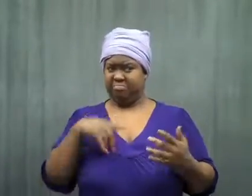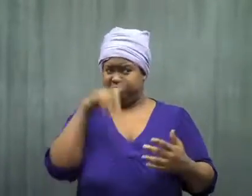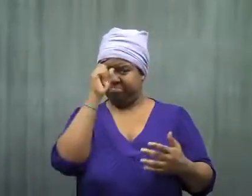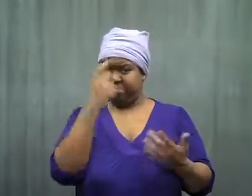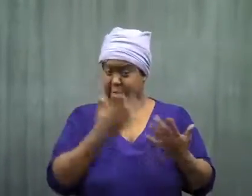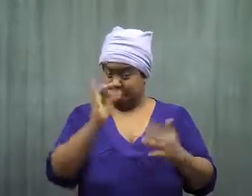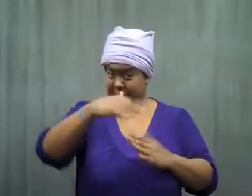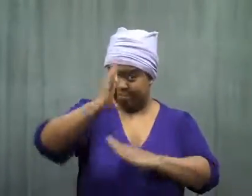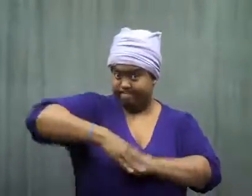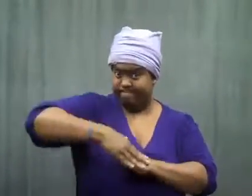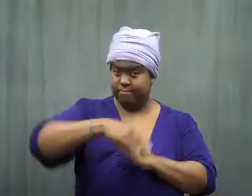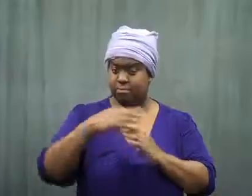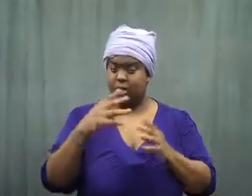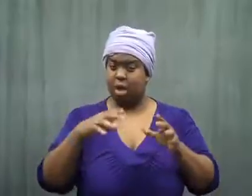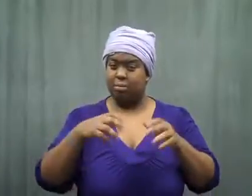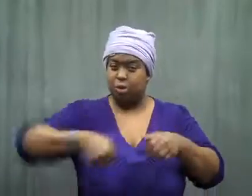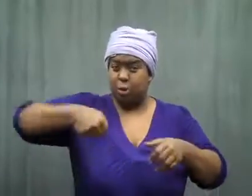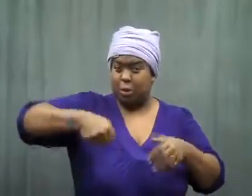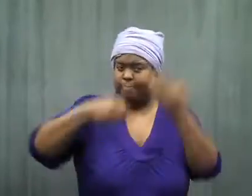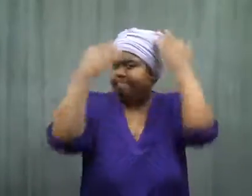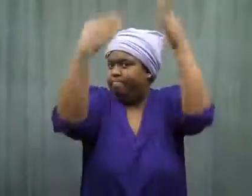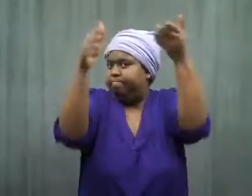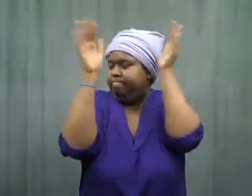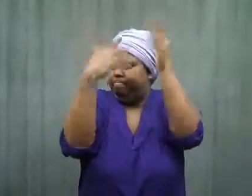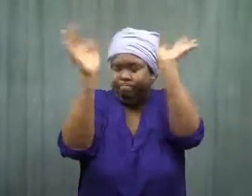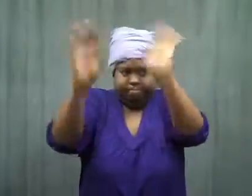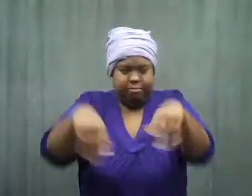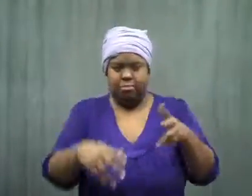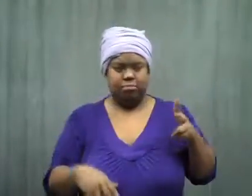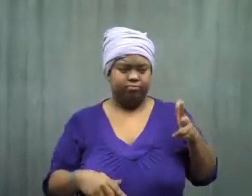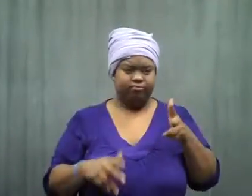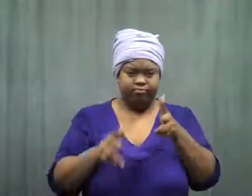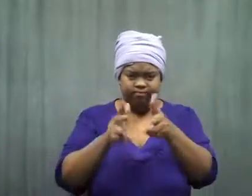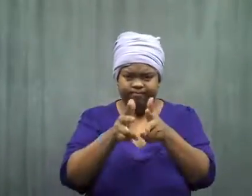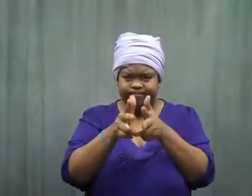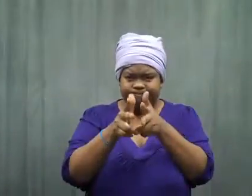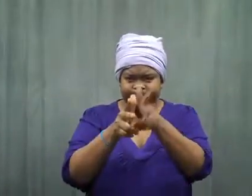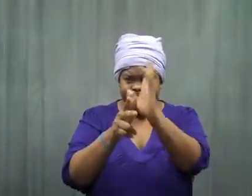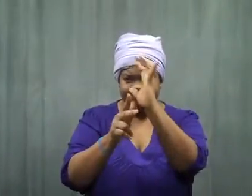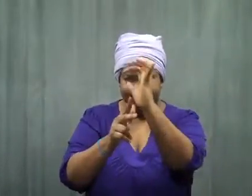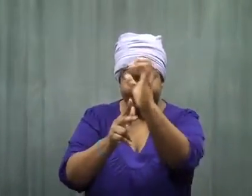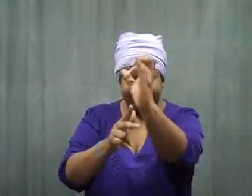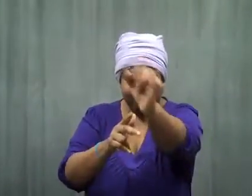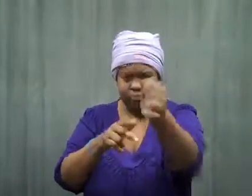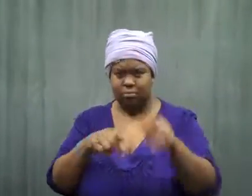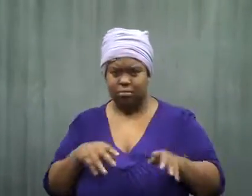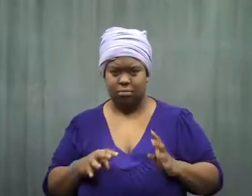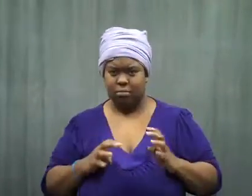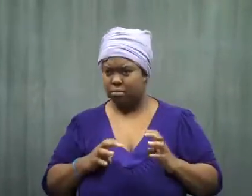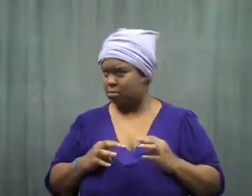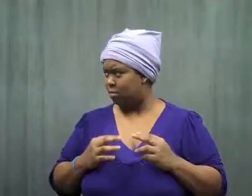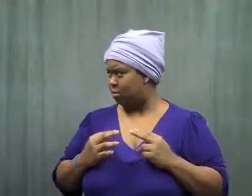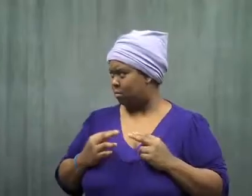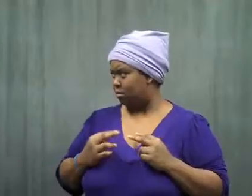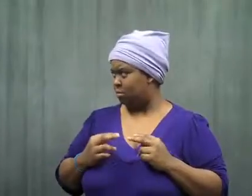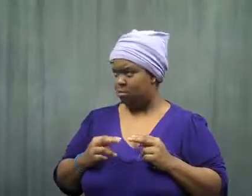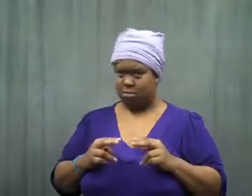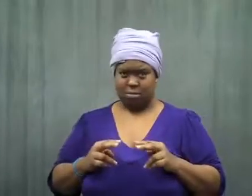Maybe he needed to shut the suitcase compartment or something. I don't know.